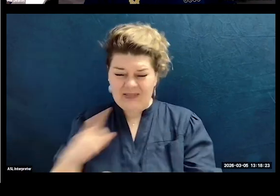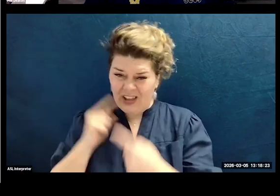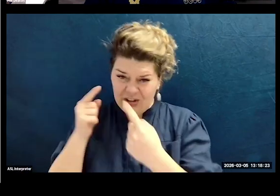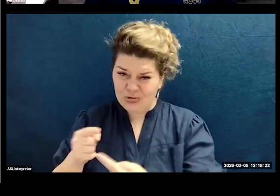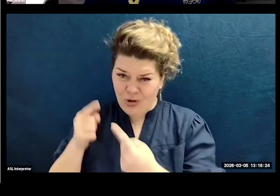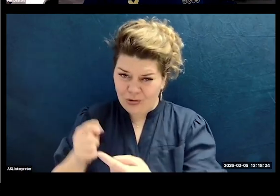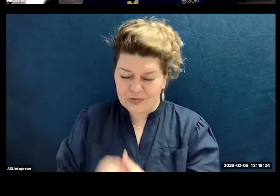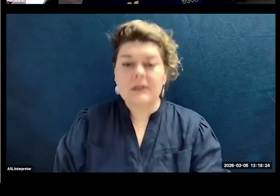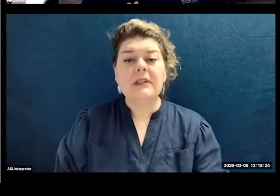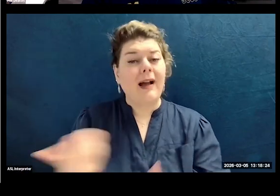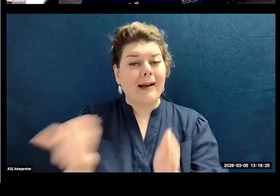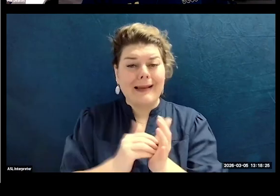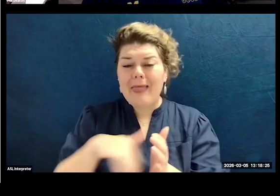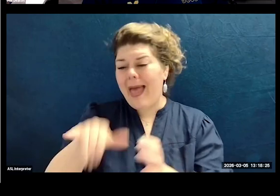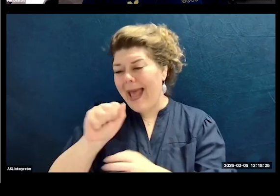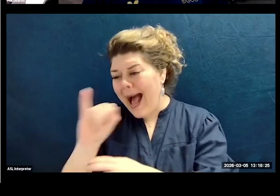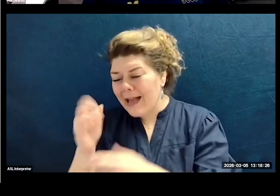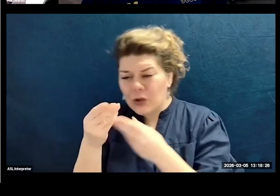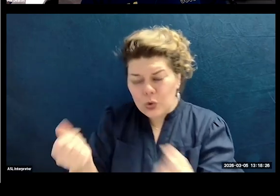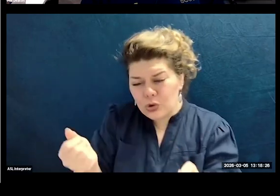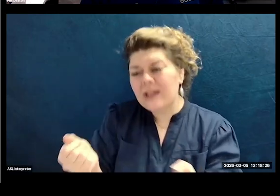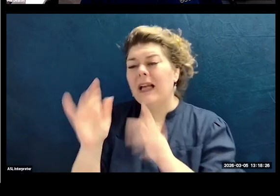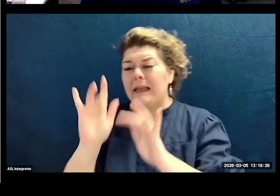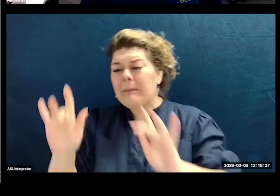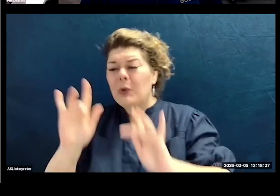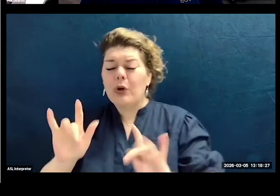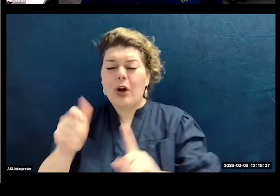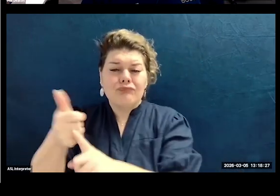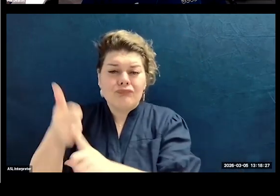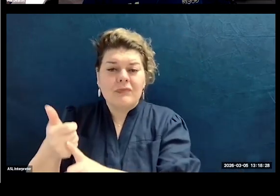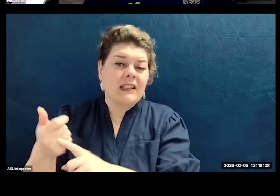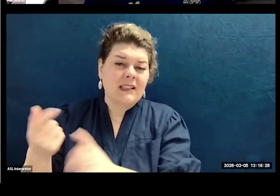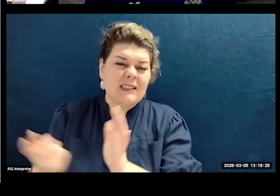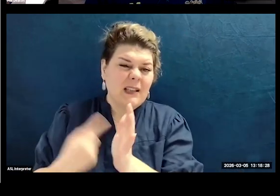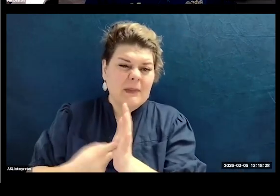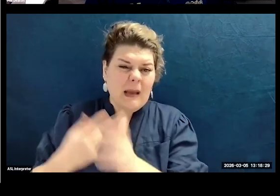Again, automated tools and AI solutions are improving, but we're still seeing issues in these areas as well.